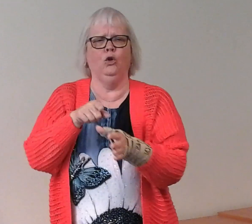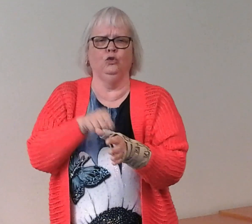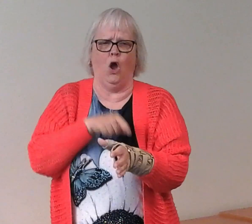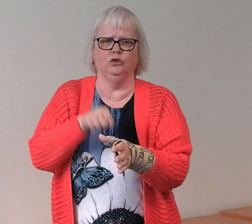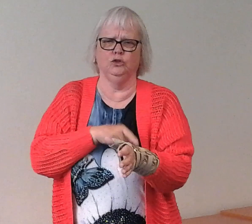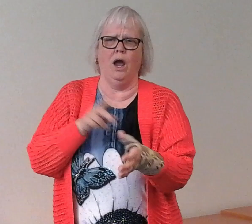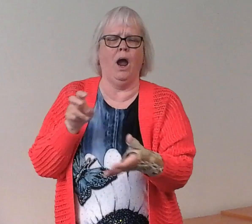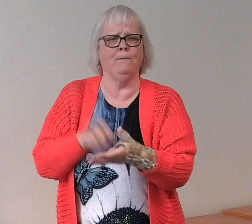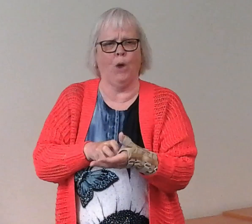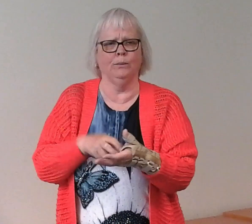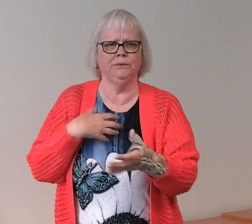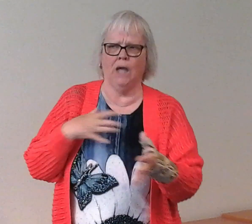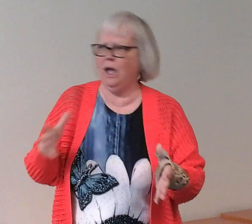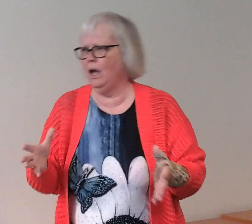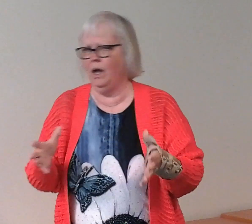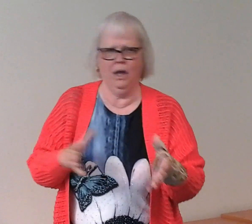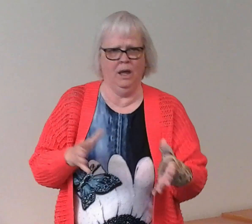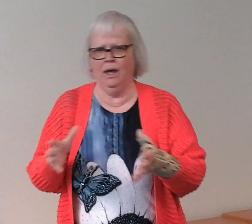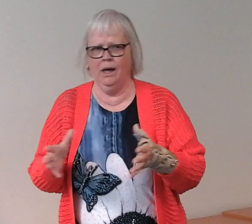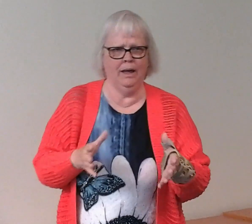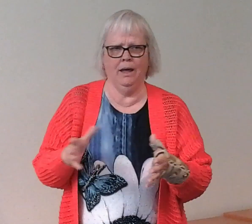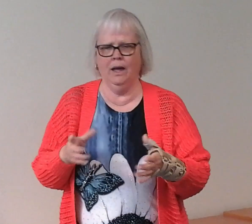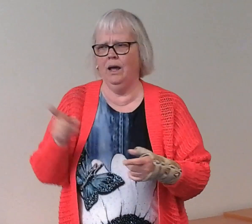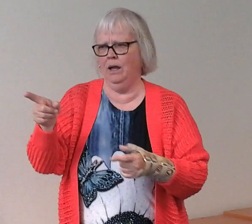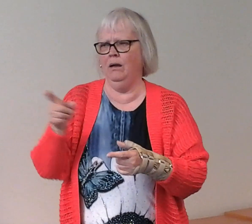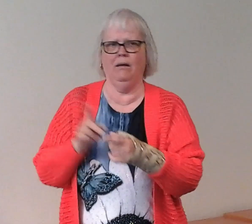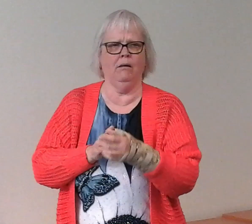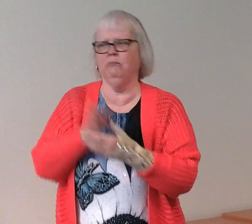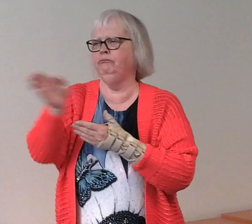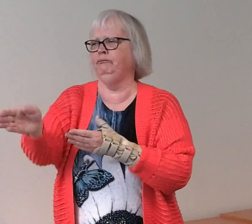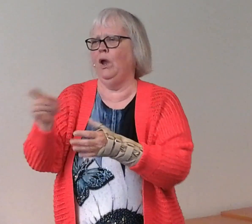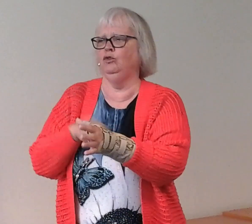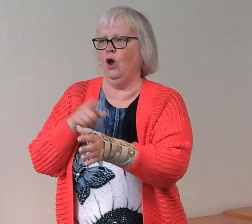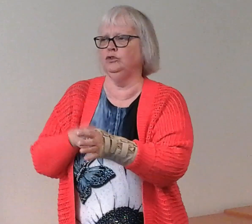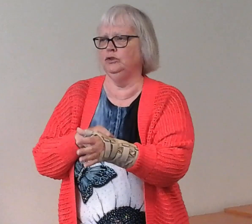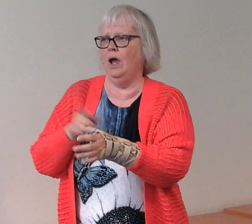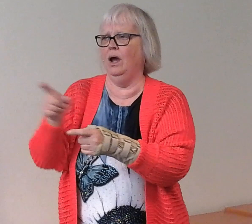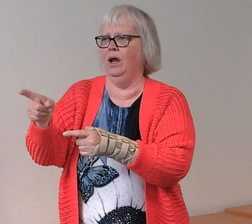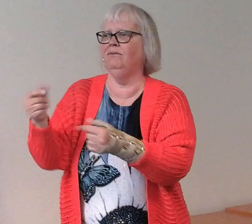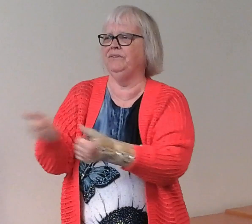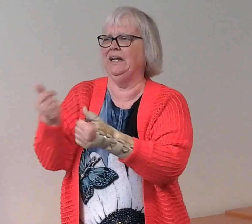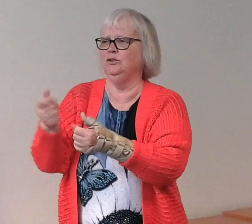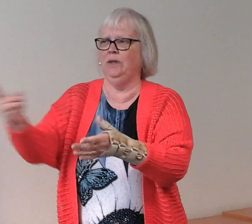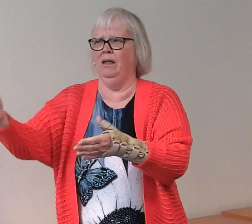must attend in Yorkshire and she was quite stressed by this, having to choose between the two appointments. So she'd been to Yorkshire